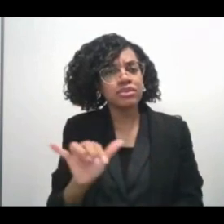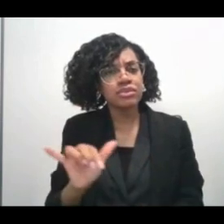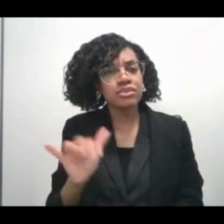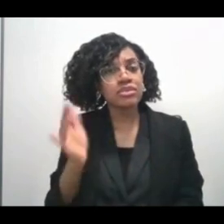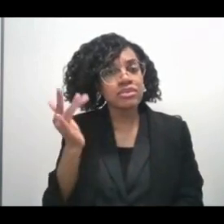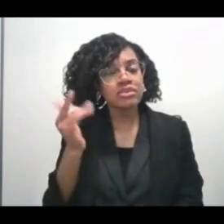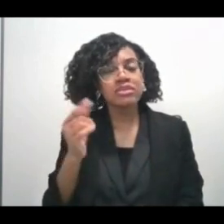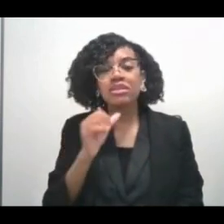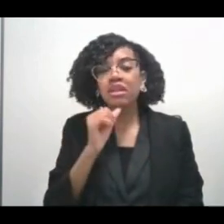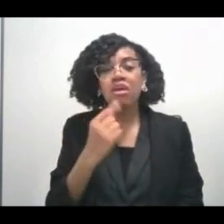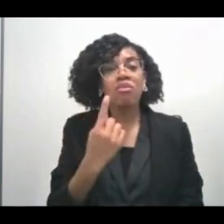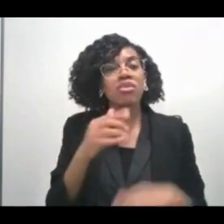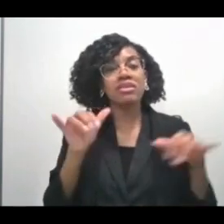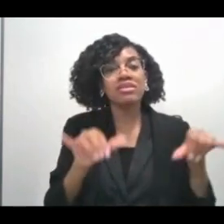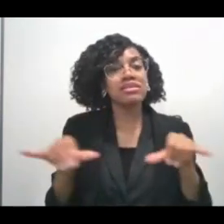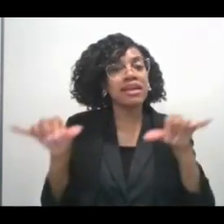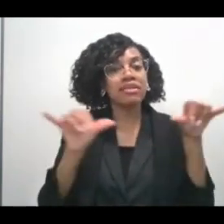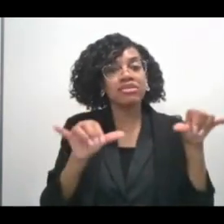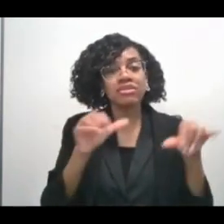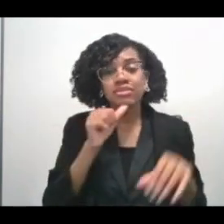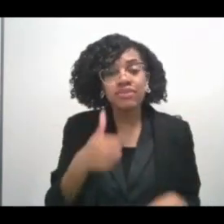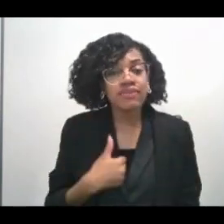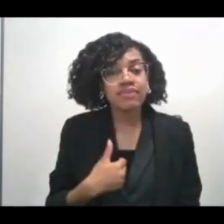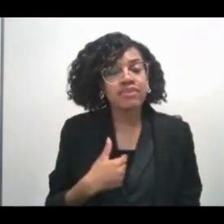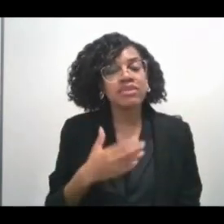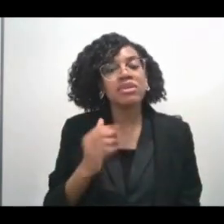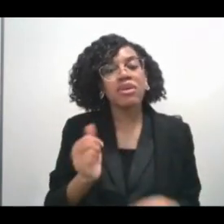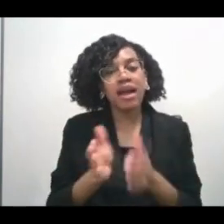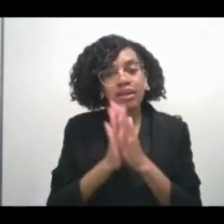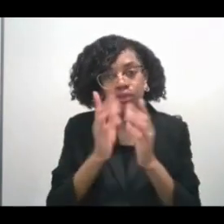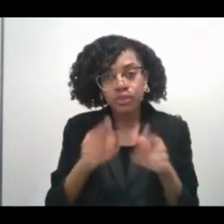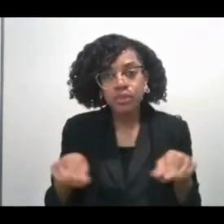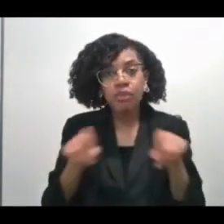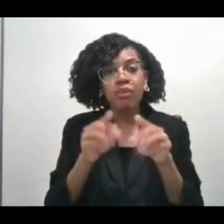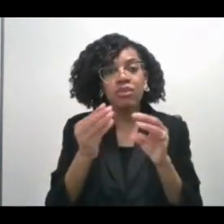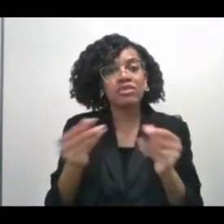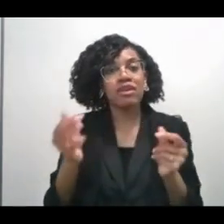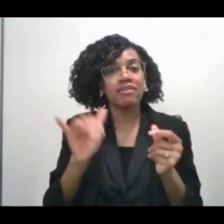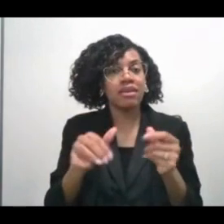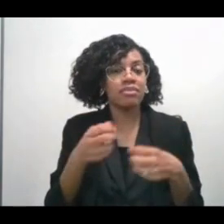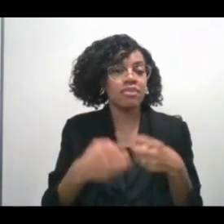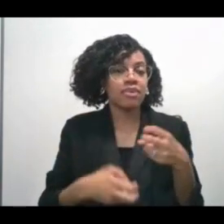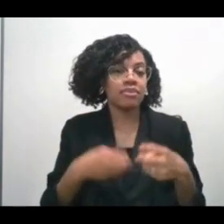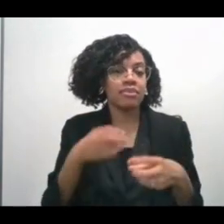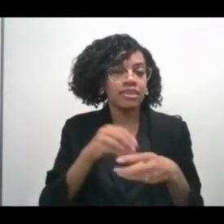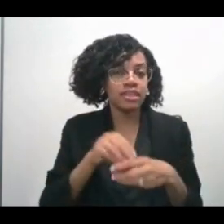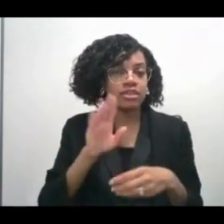you to solve that problem in the context of your specific business or business sector.